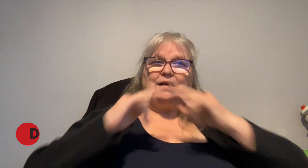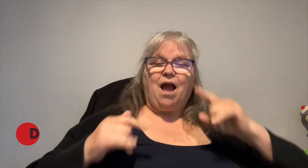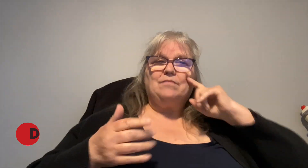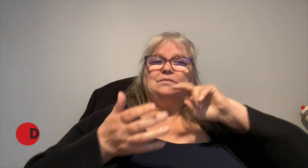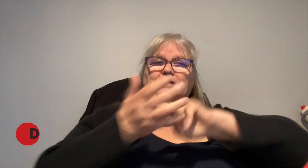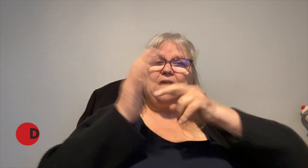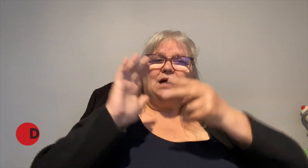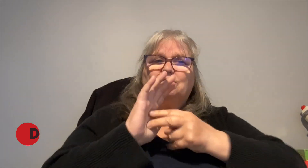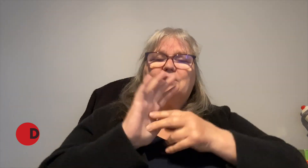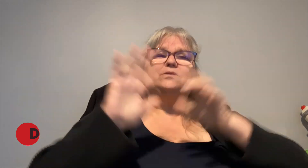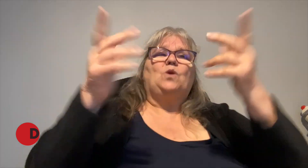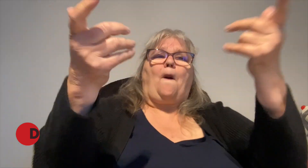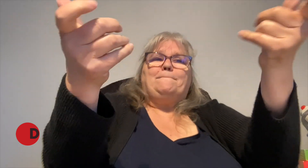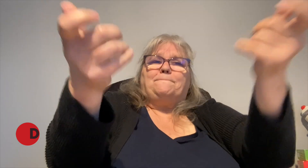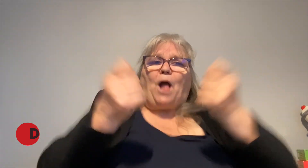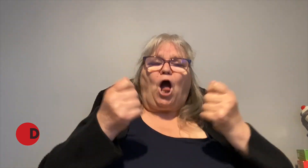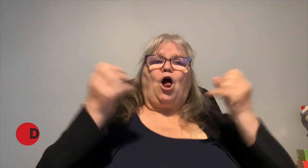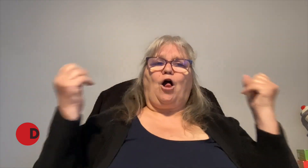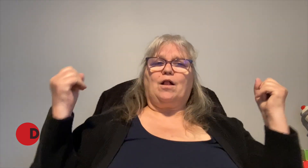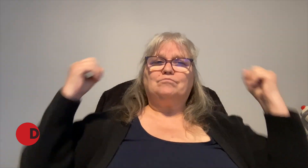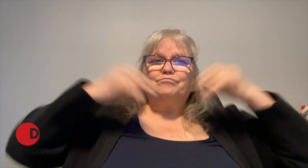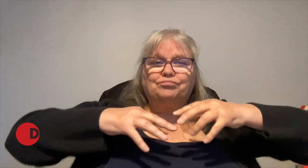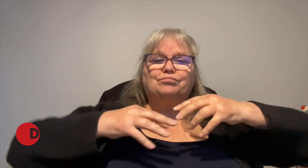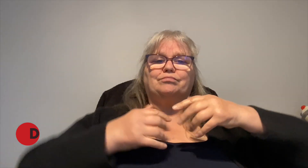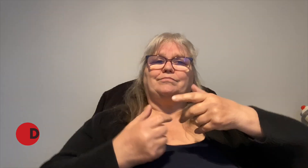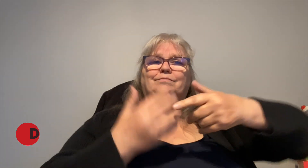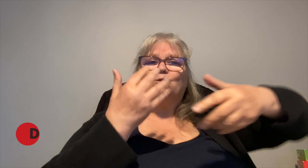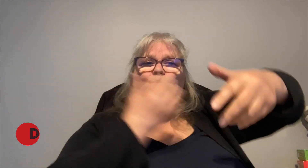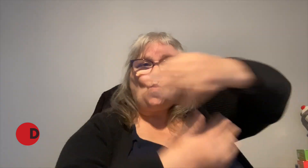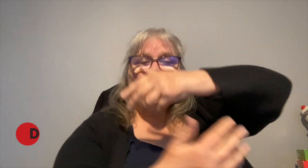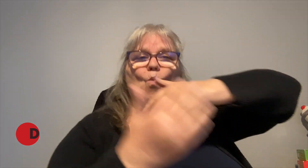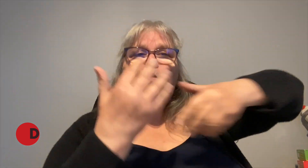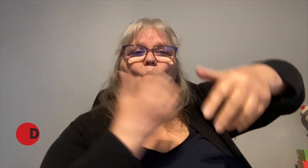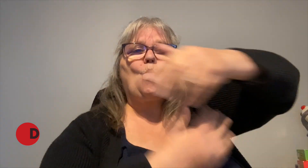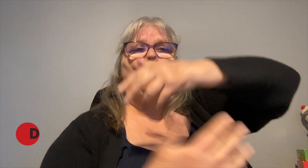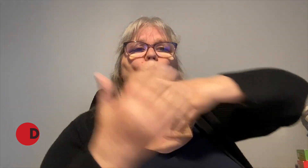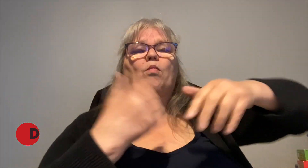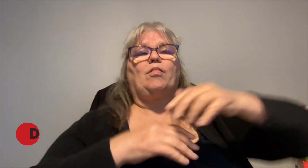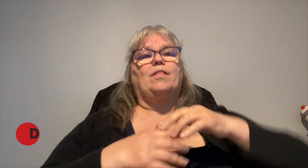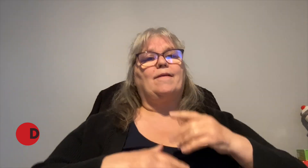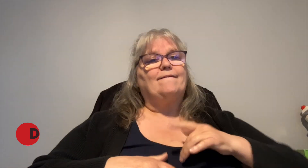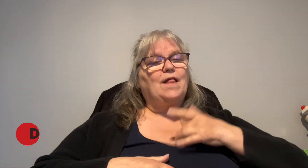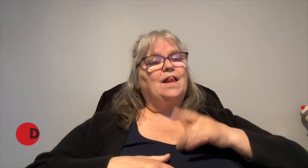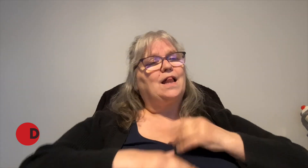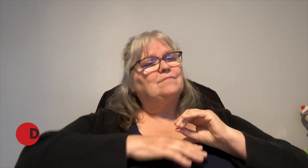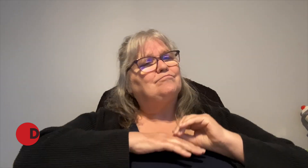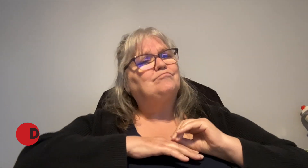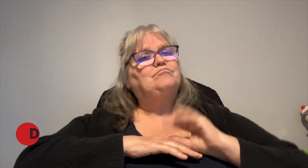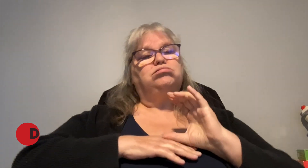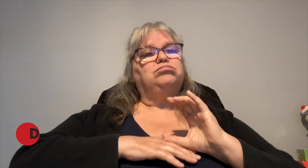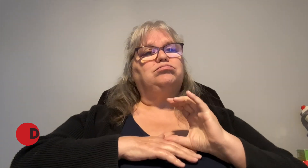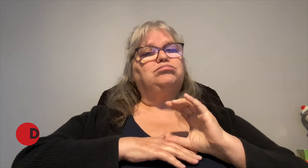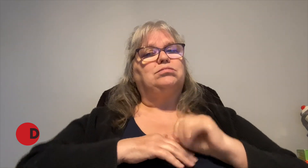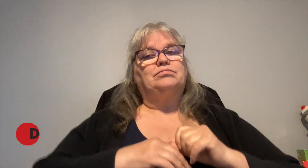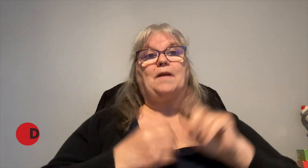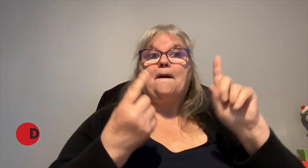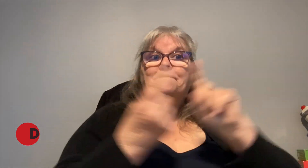all together to socialize and boost their self-esteem,